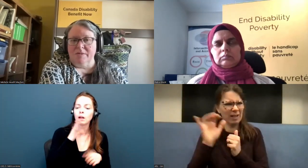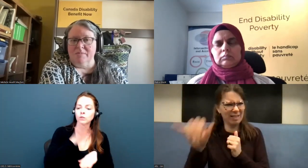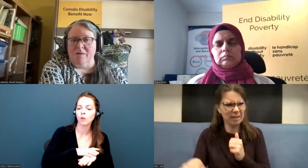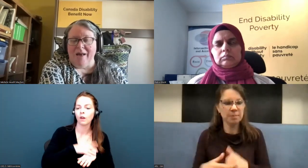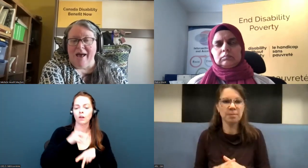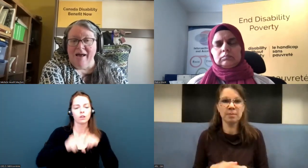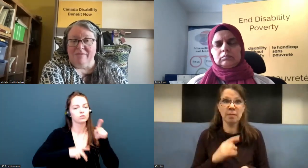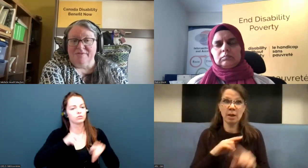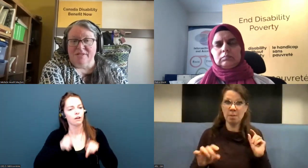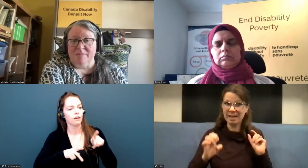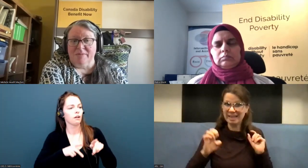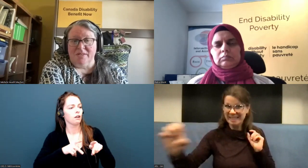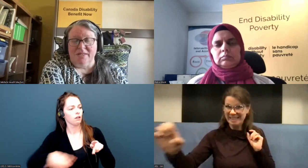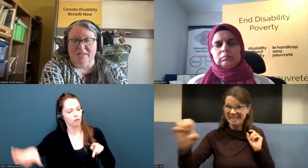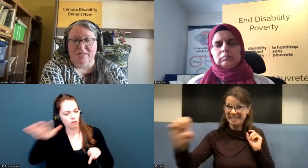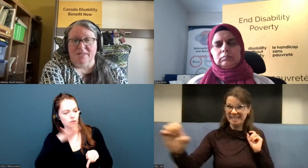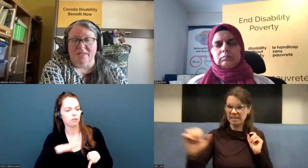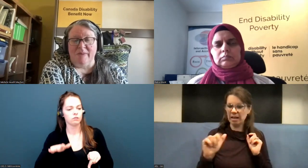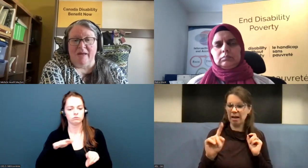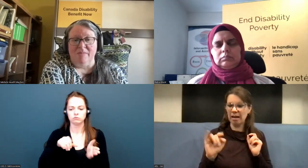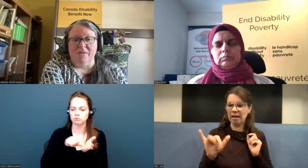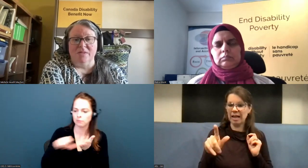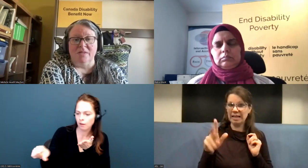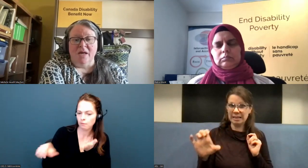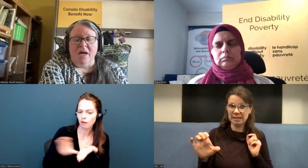SOME OF THEM DON'T HAVE DISABILITY ASSISTANCE PAYMENTS.